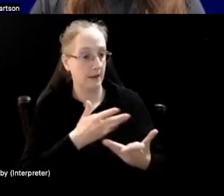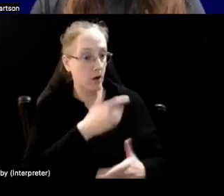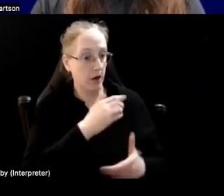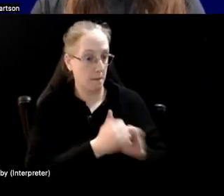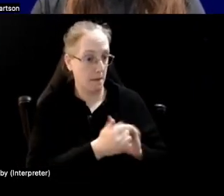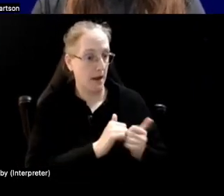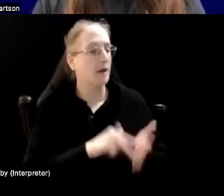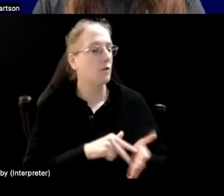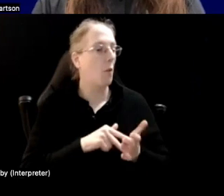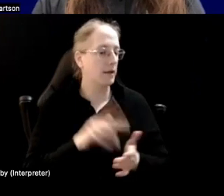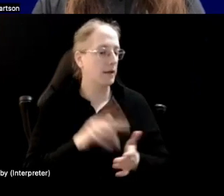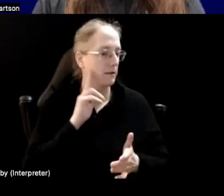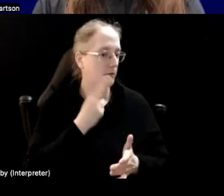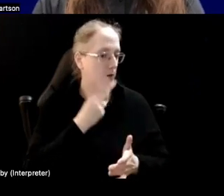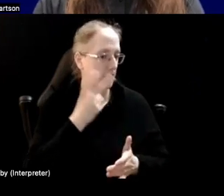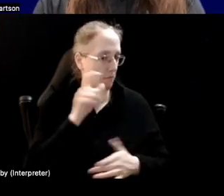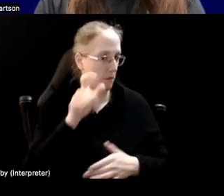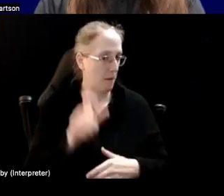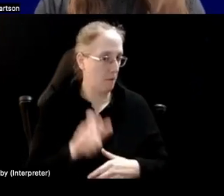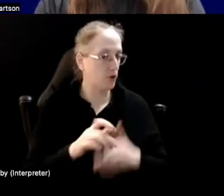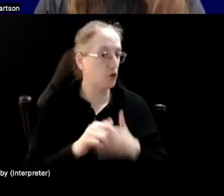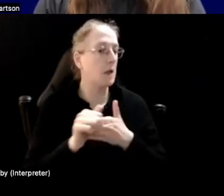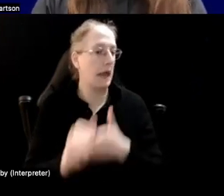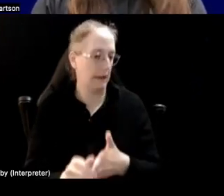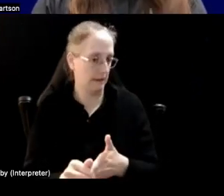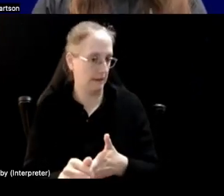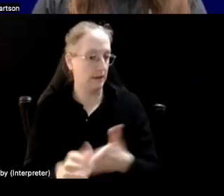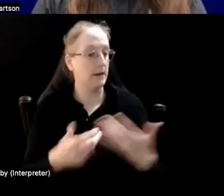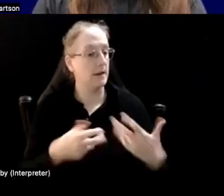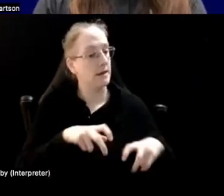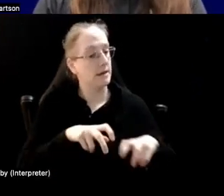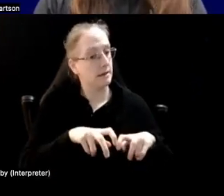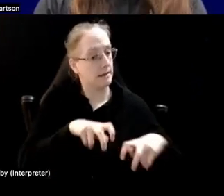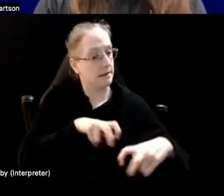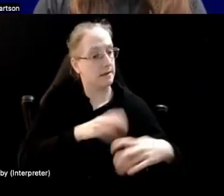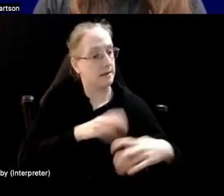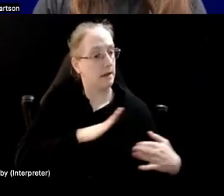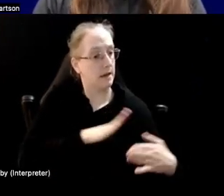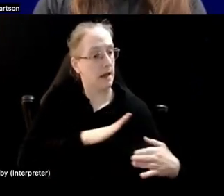person with deafblindness to lead. They're sitting near them, they are in contact, so the back of